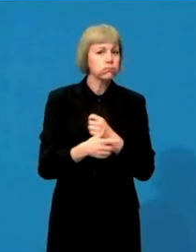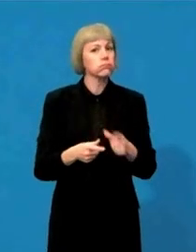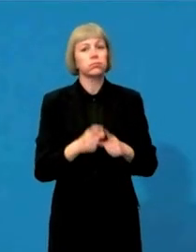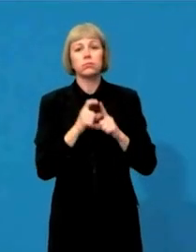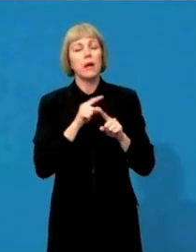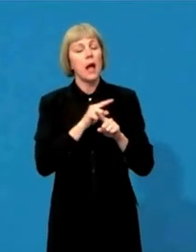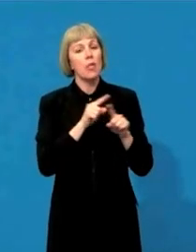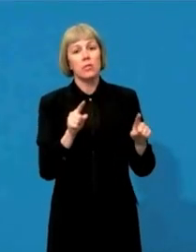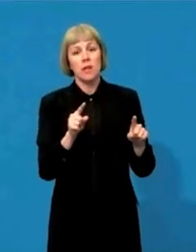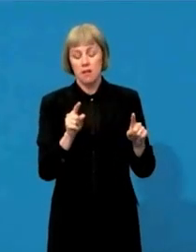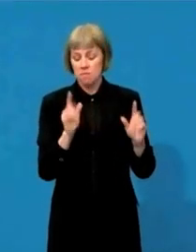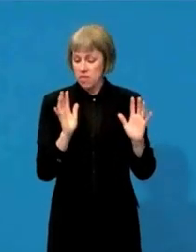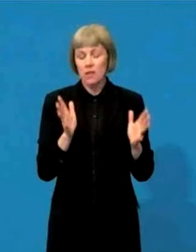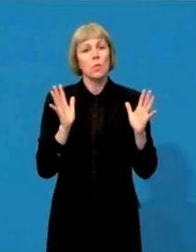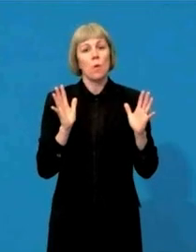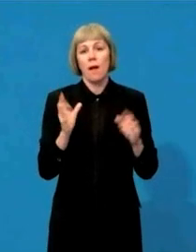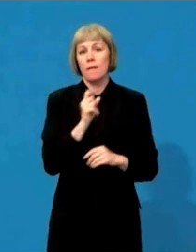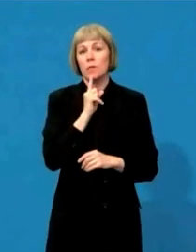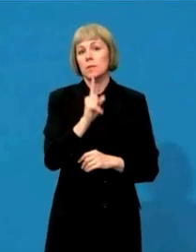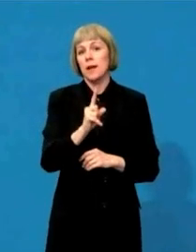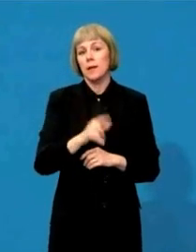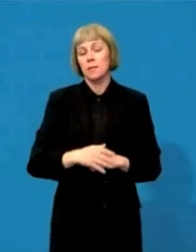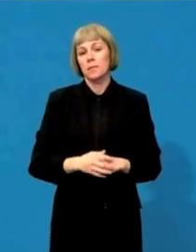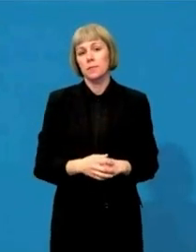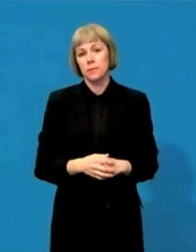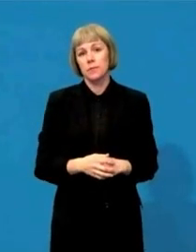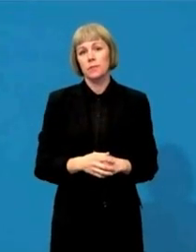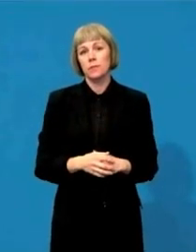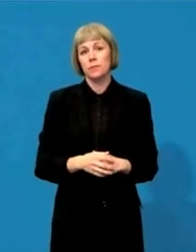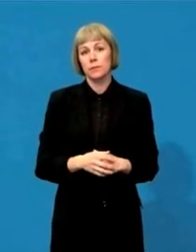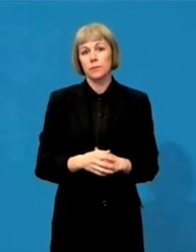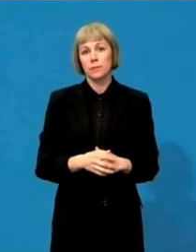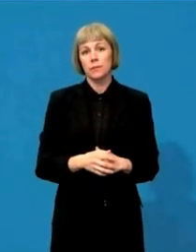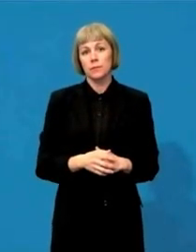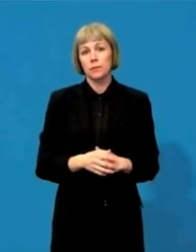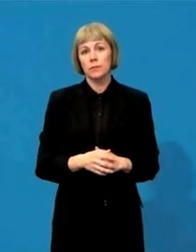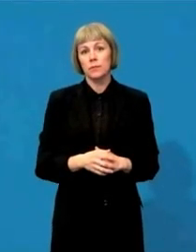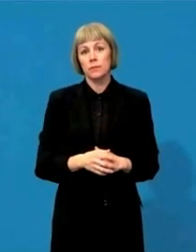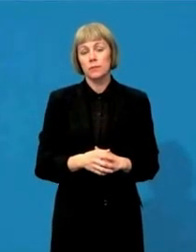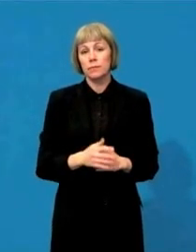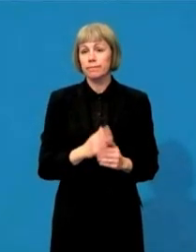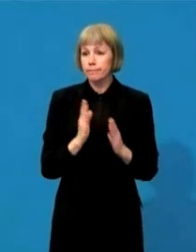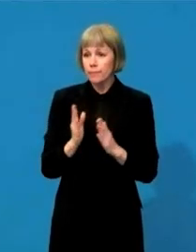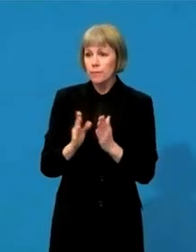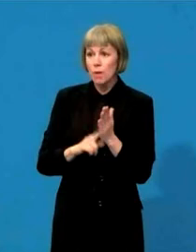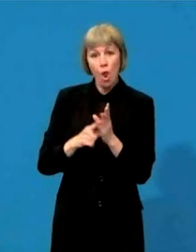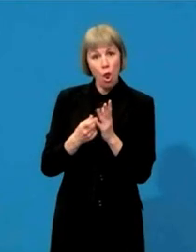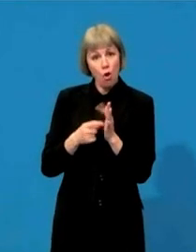That's all I've got to say. Lauren, was there anything else that you wish to tell the Commissioners?